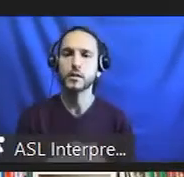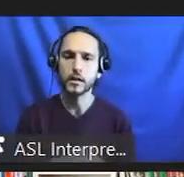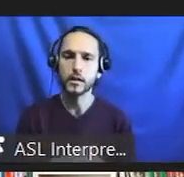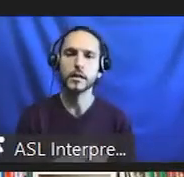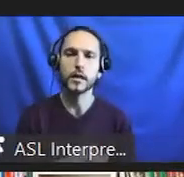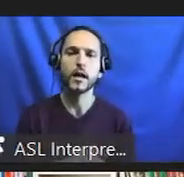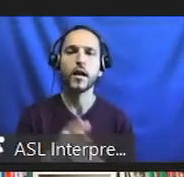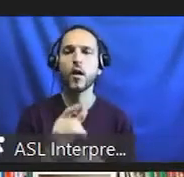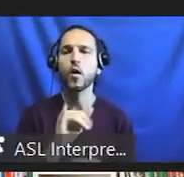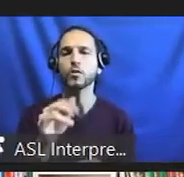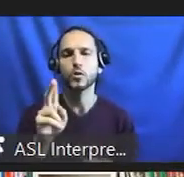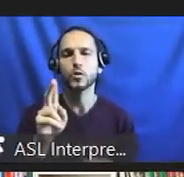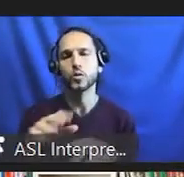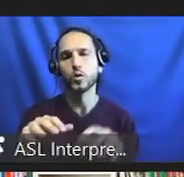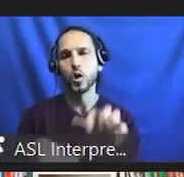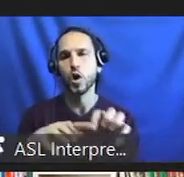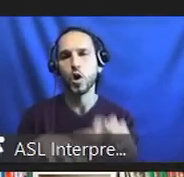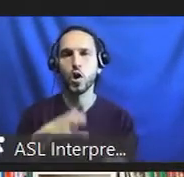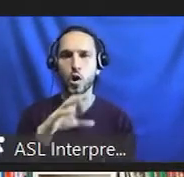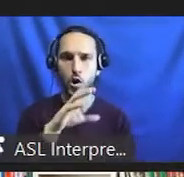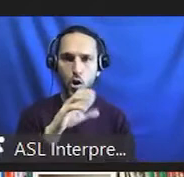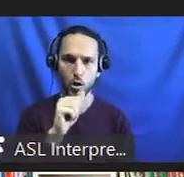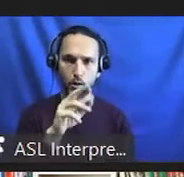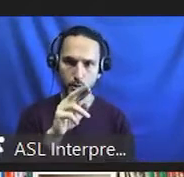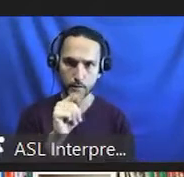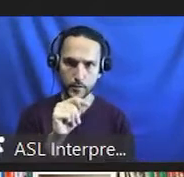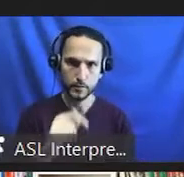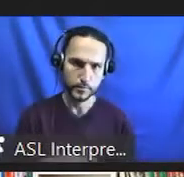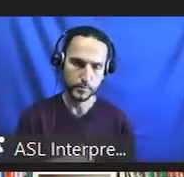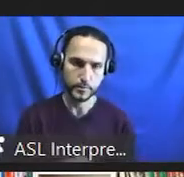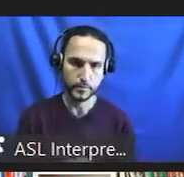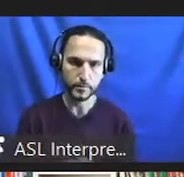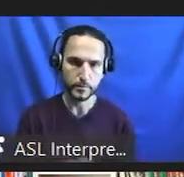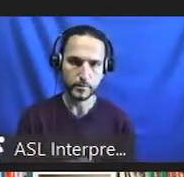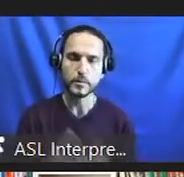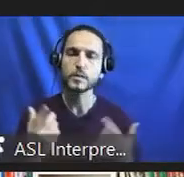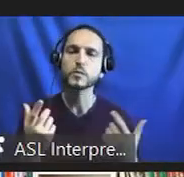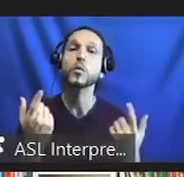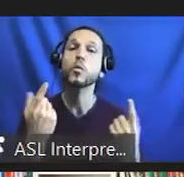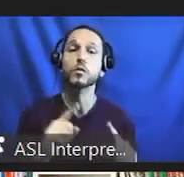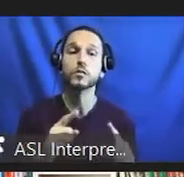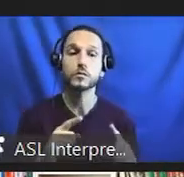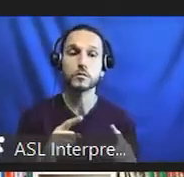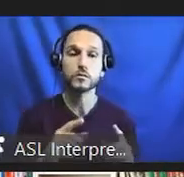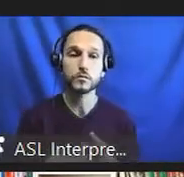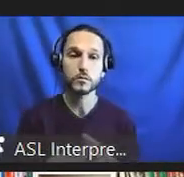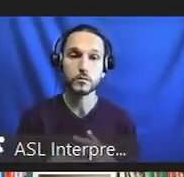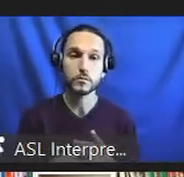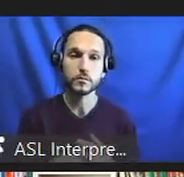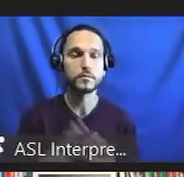He also used CART. And essentially what happened was that his instructors